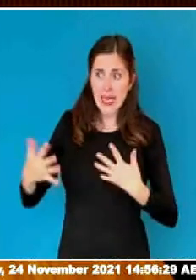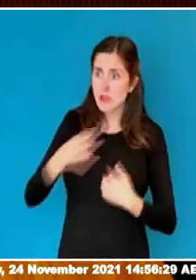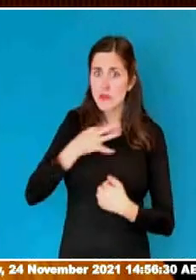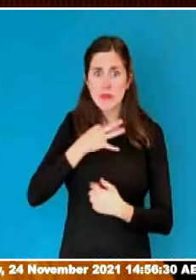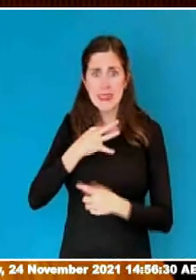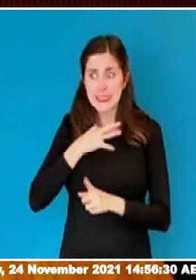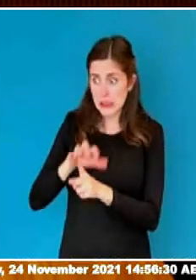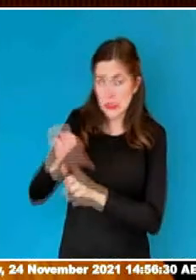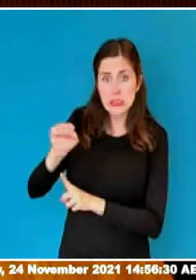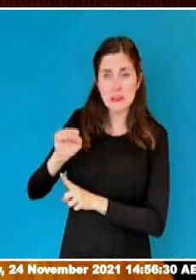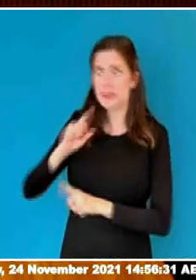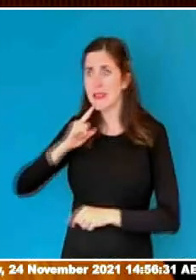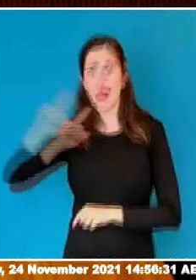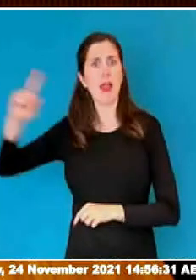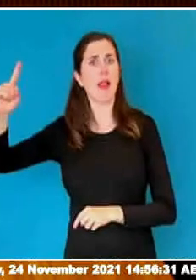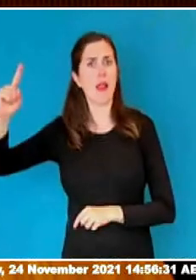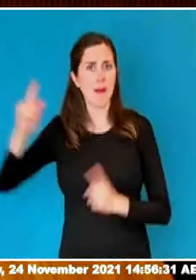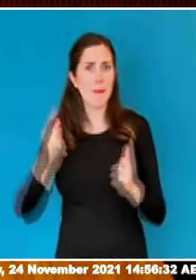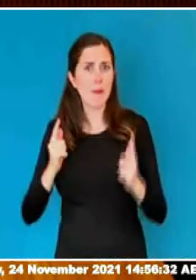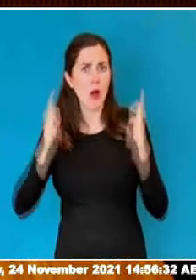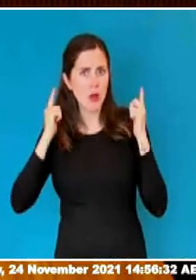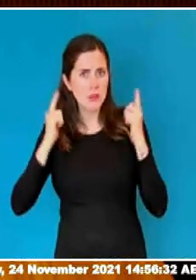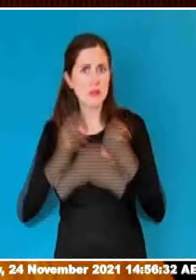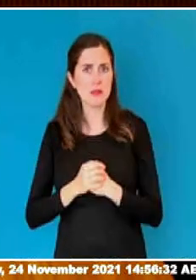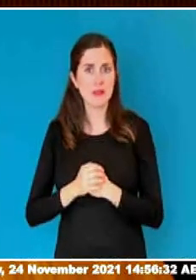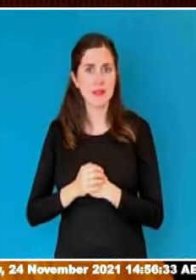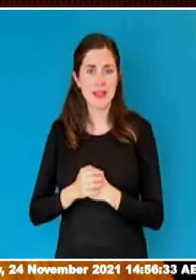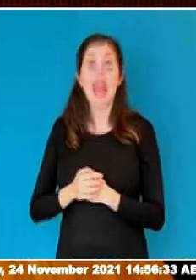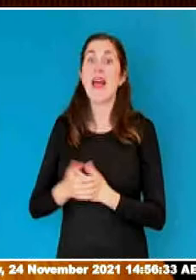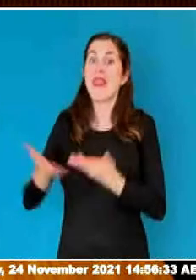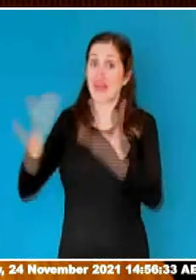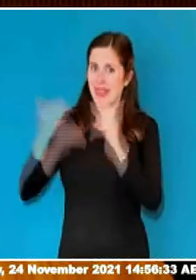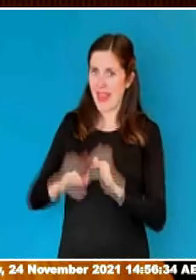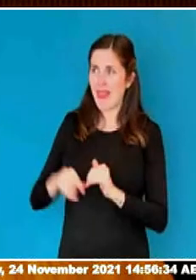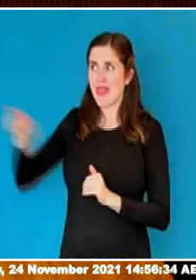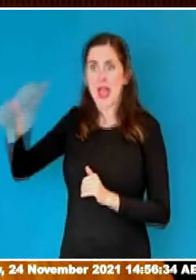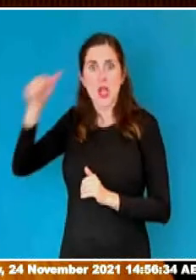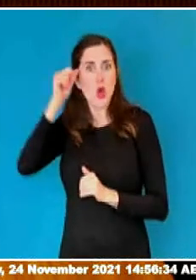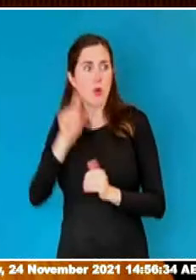suggested controls to mitigate those risks materialising.